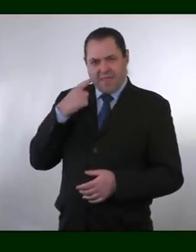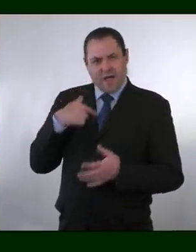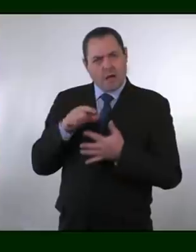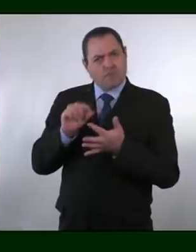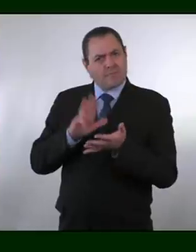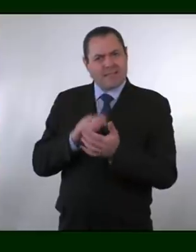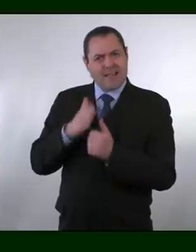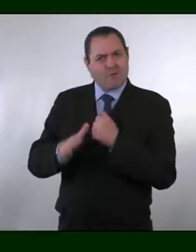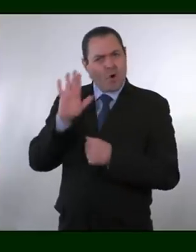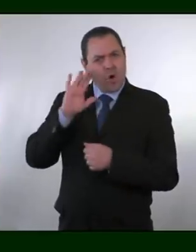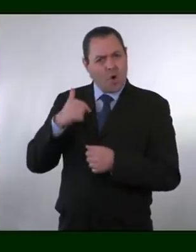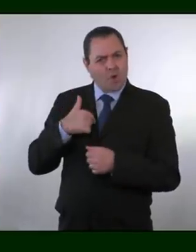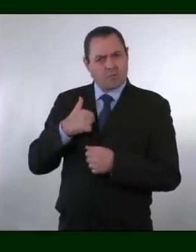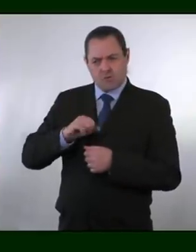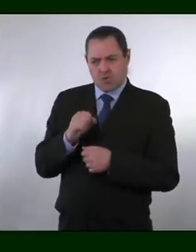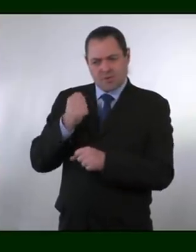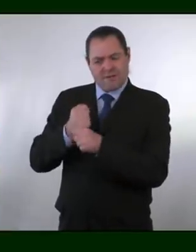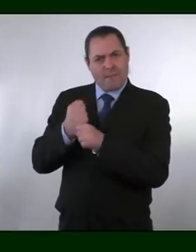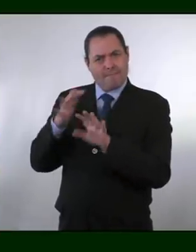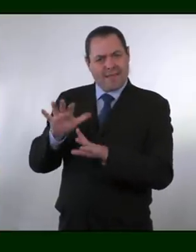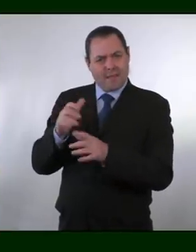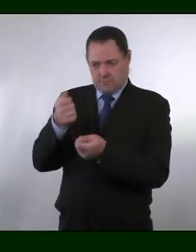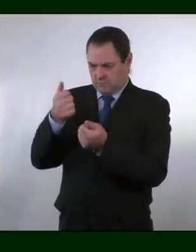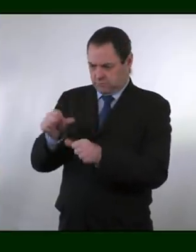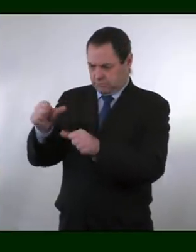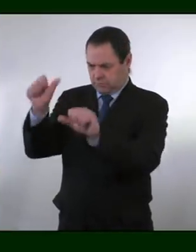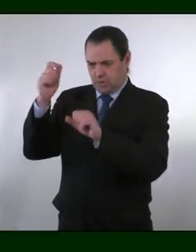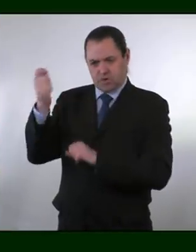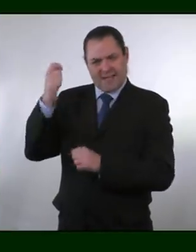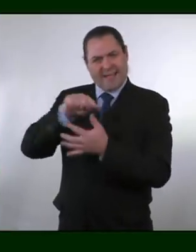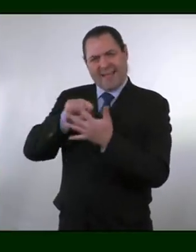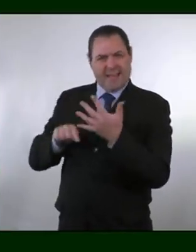the achievements of the Scottish Government delivering on behalf of the people of Scotland.